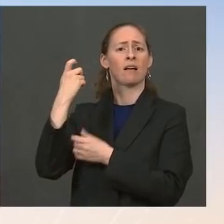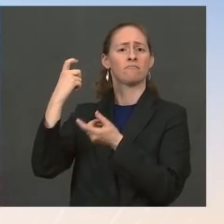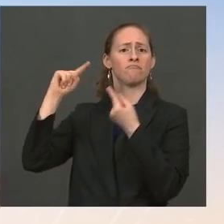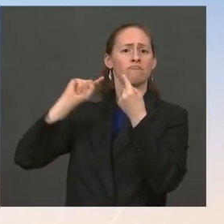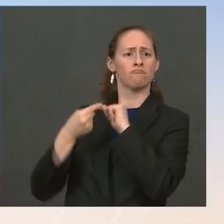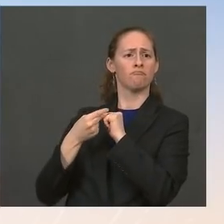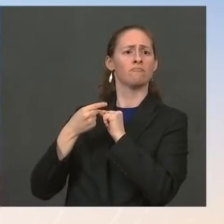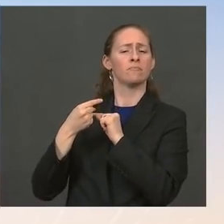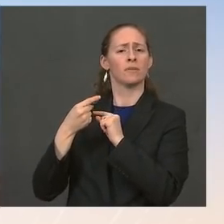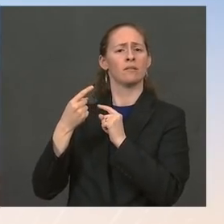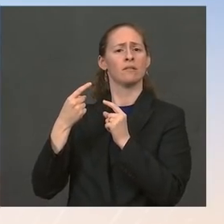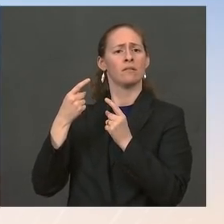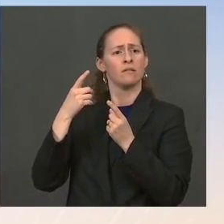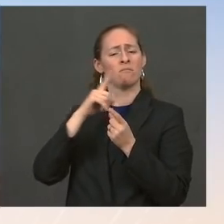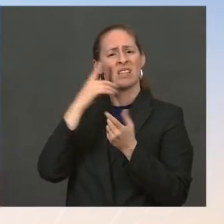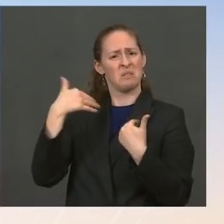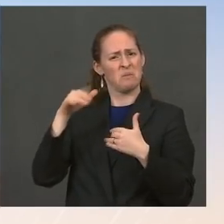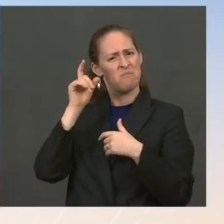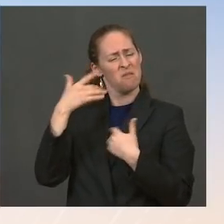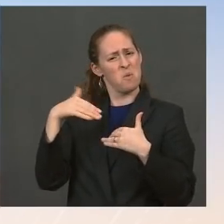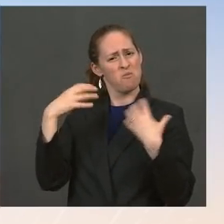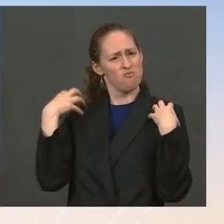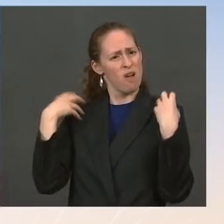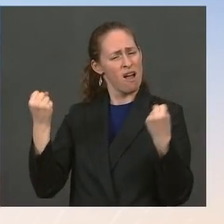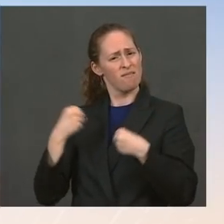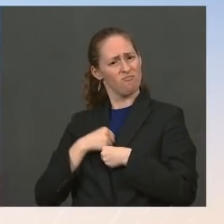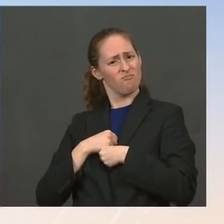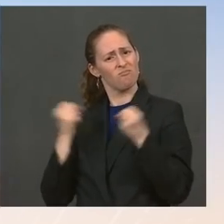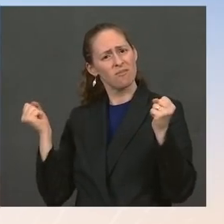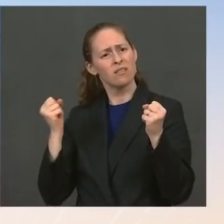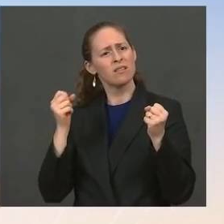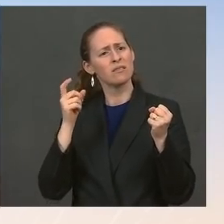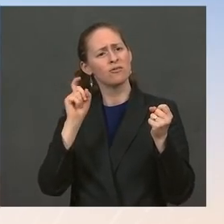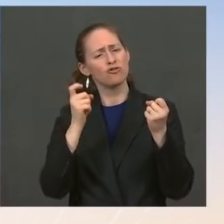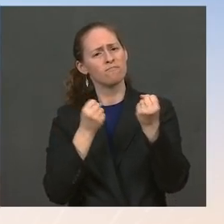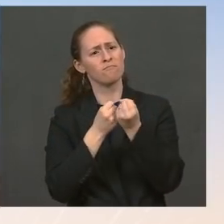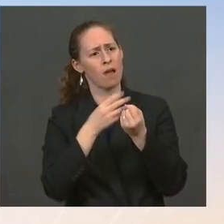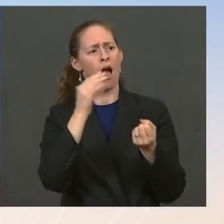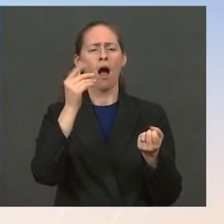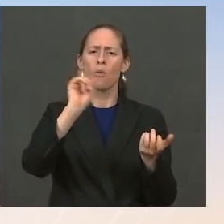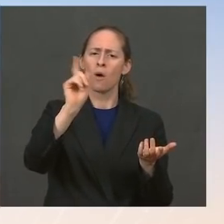Second, we'll continue to stand up for the freedom of speech. And we know the PRC has zero tolerance for criticism